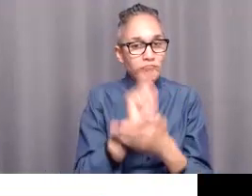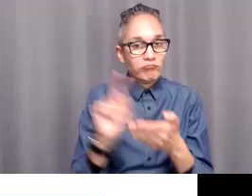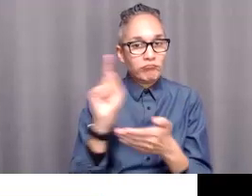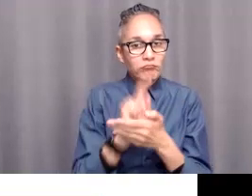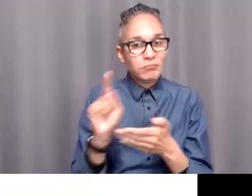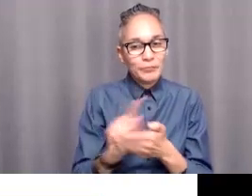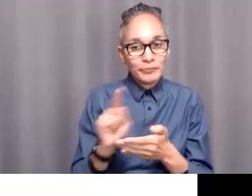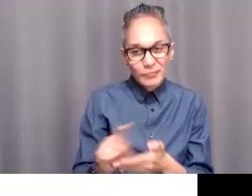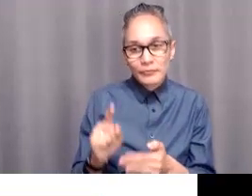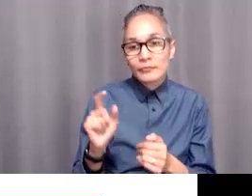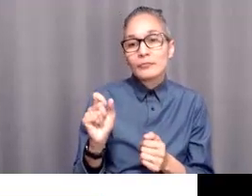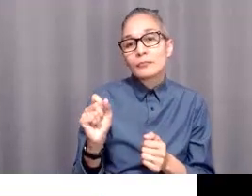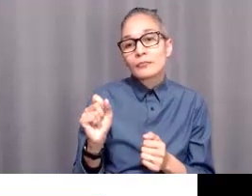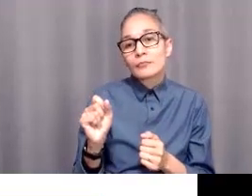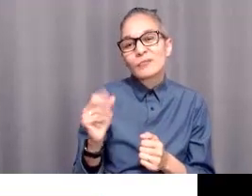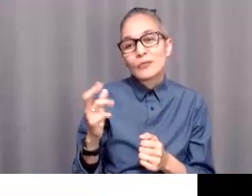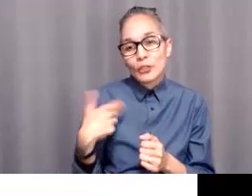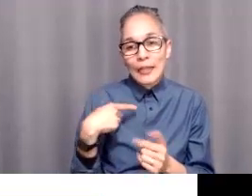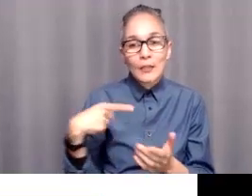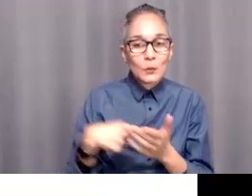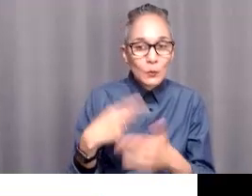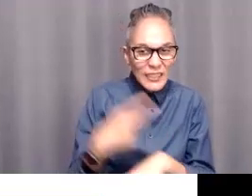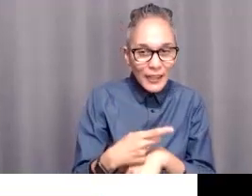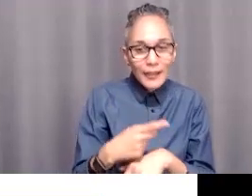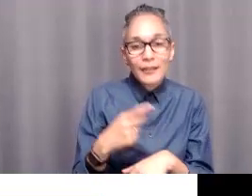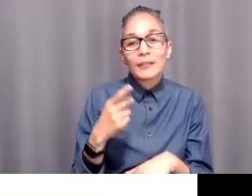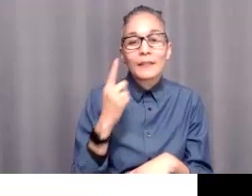And so she had, due dates set for Sunday and Wednesday.